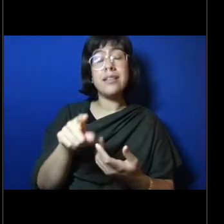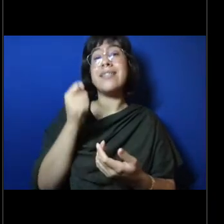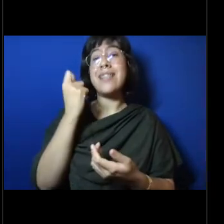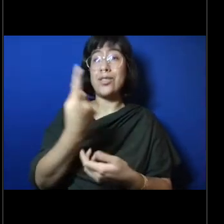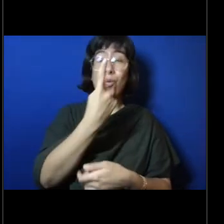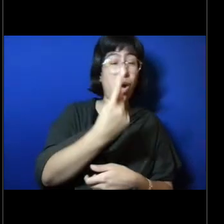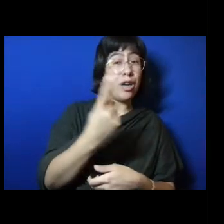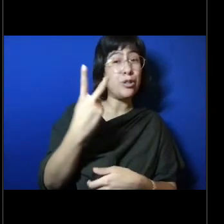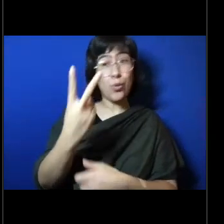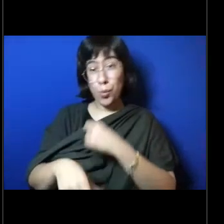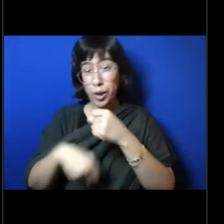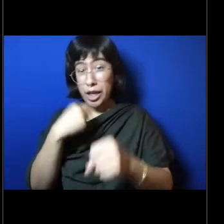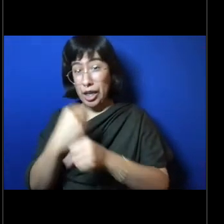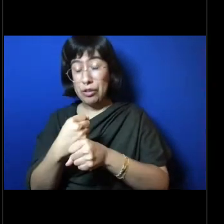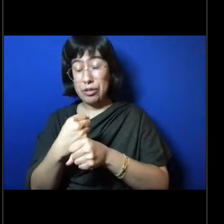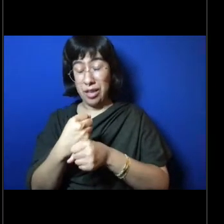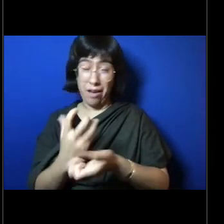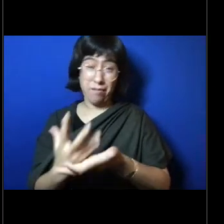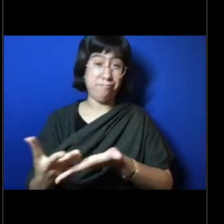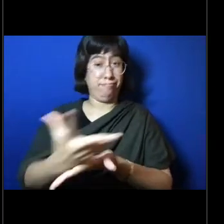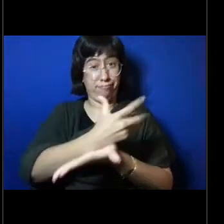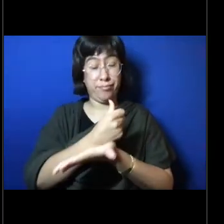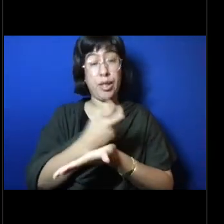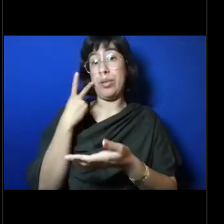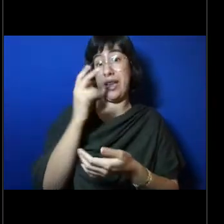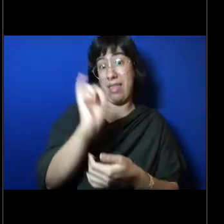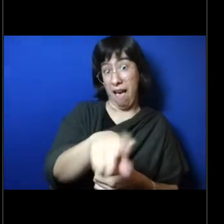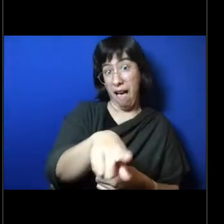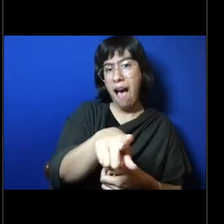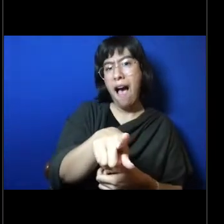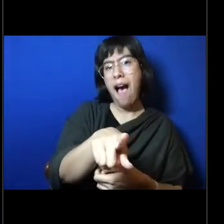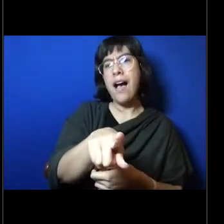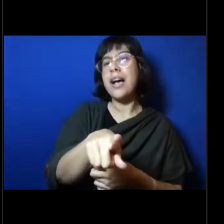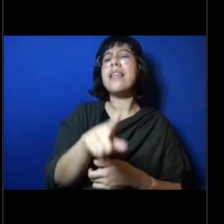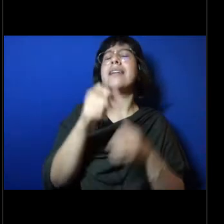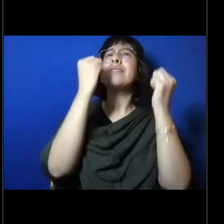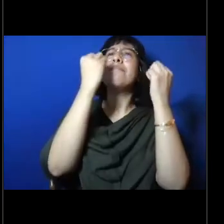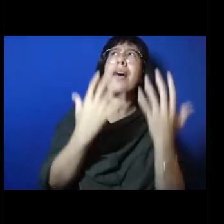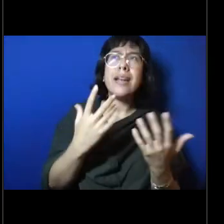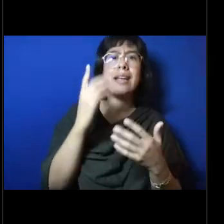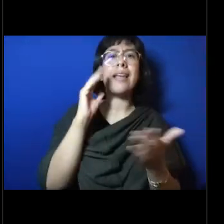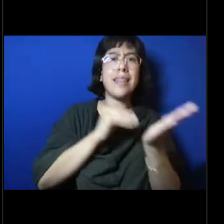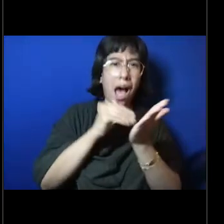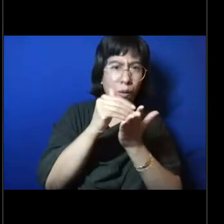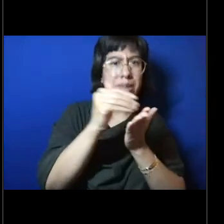So when you go back to this kitchen midden and this is like thousands of years of collection here